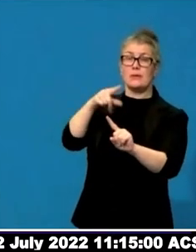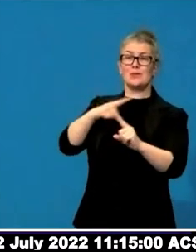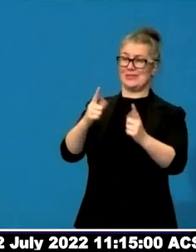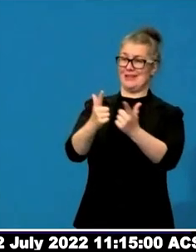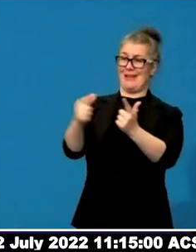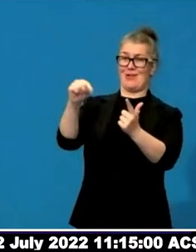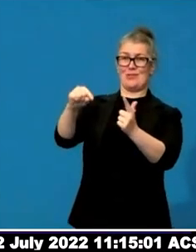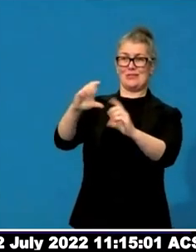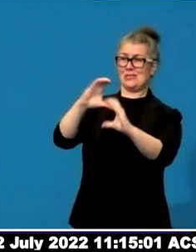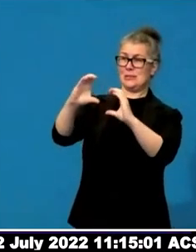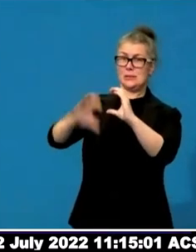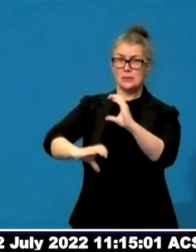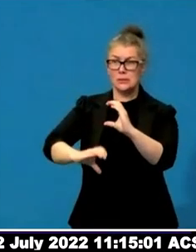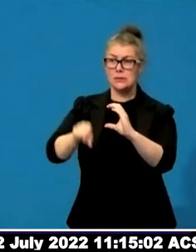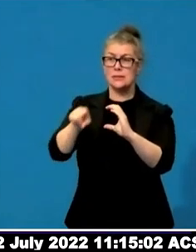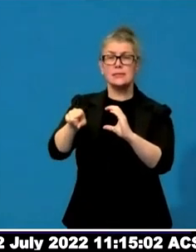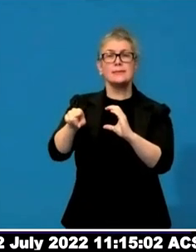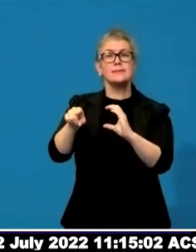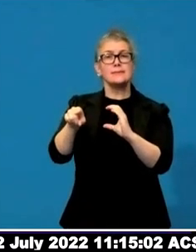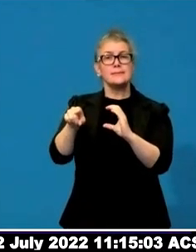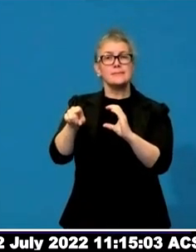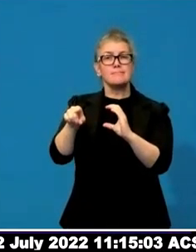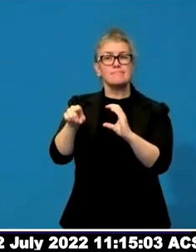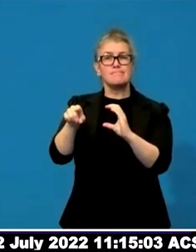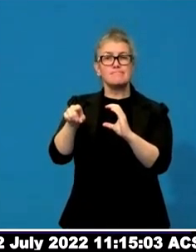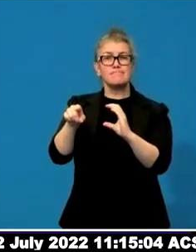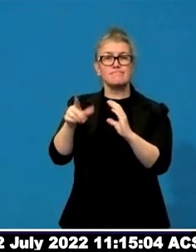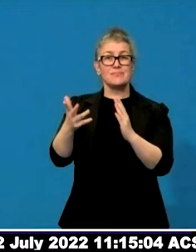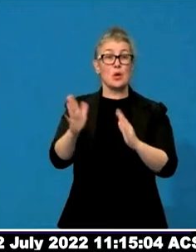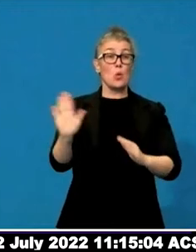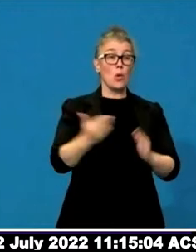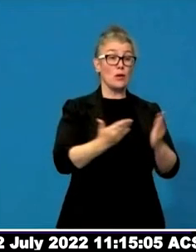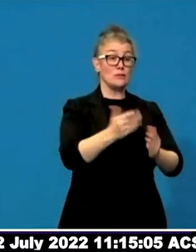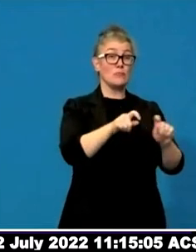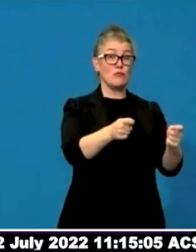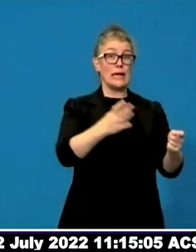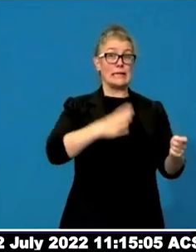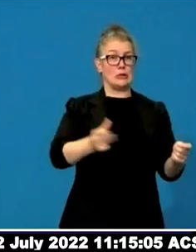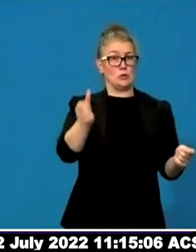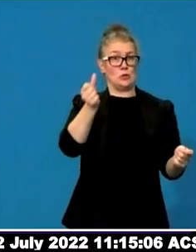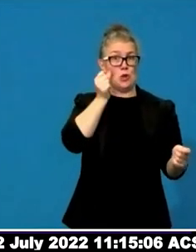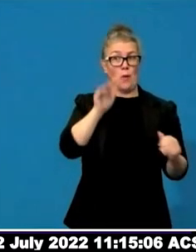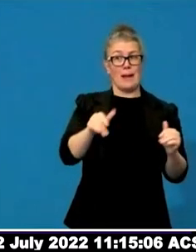which is something that all service providers need to look at to overcome.